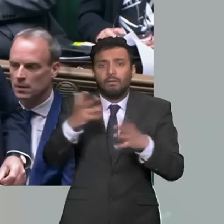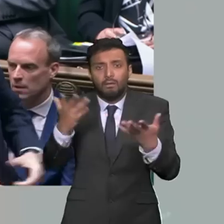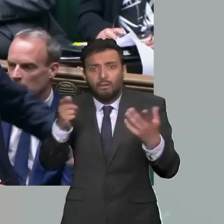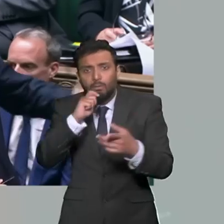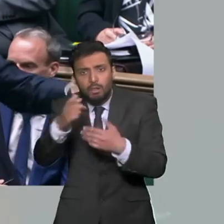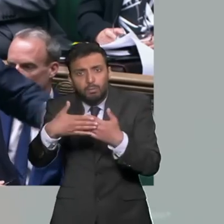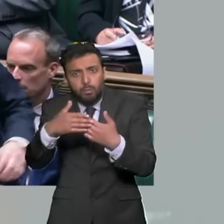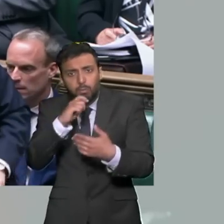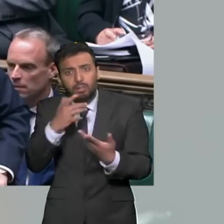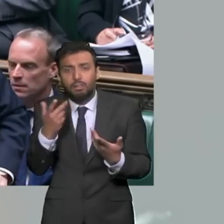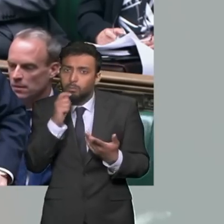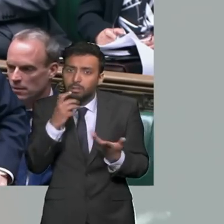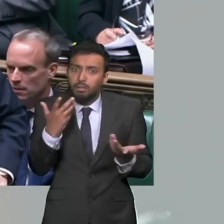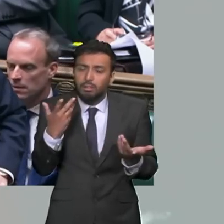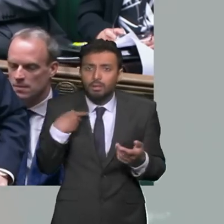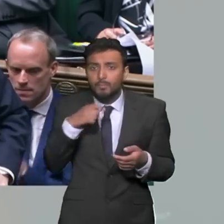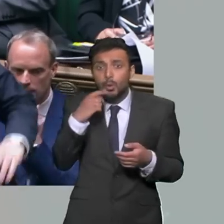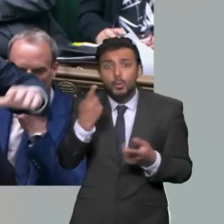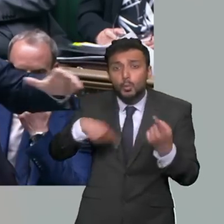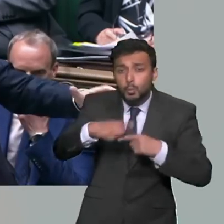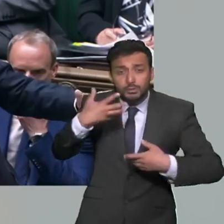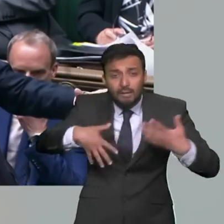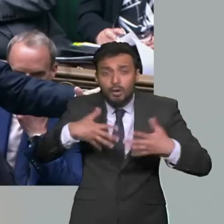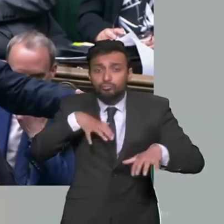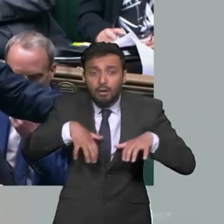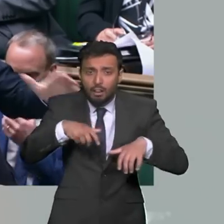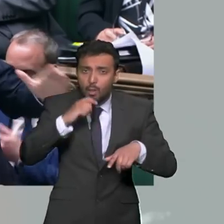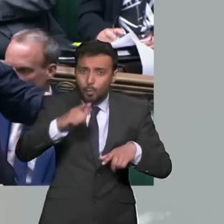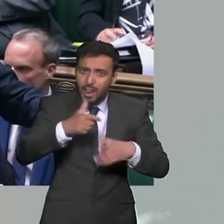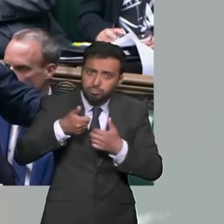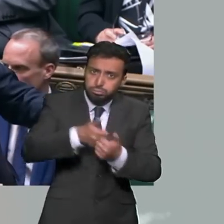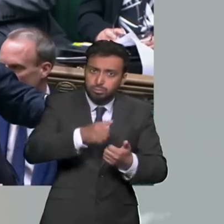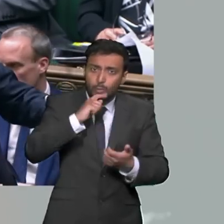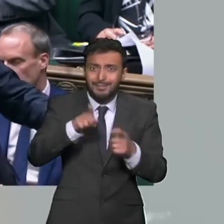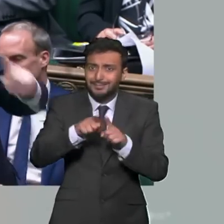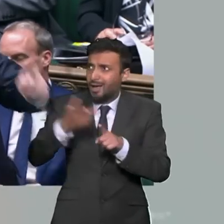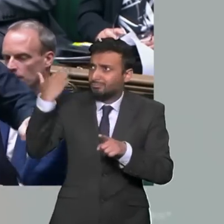We are going to put our arms around the people of this country, just as we did throughout the covid pandemic.